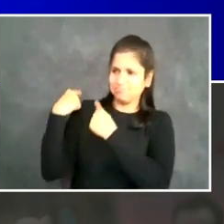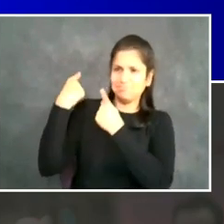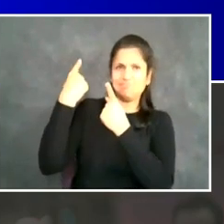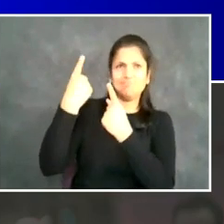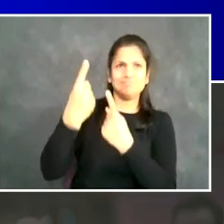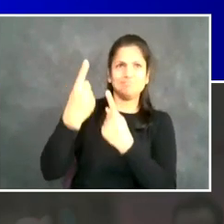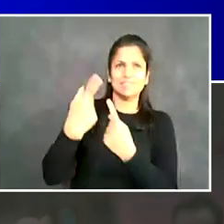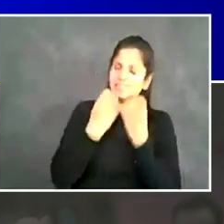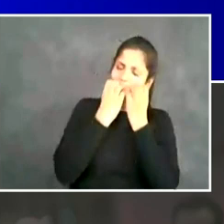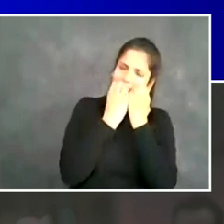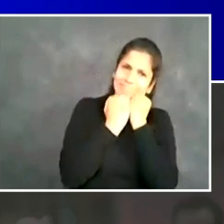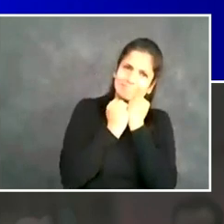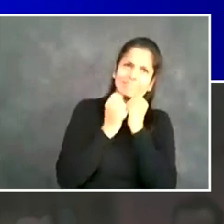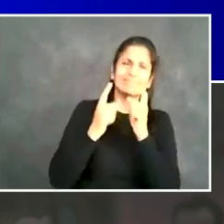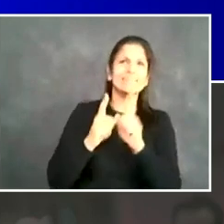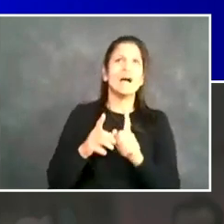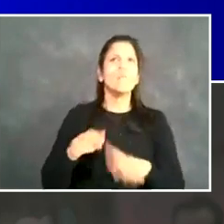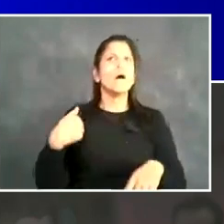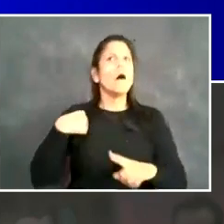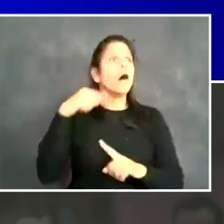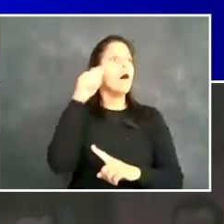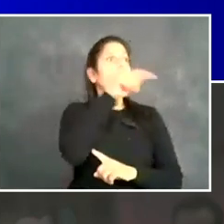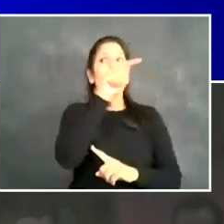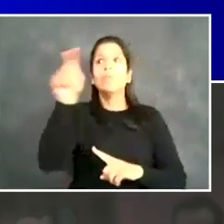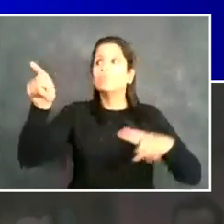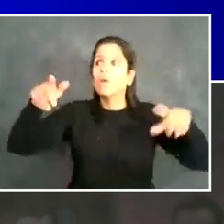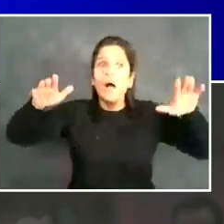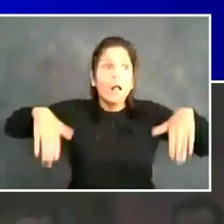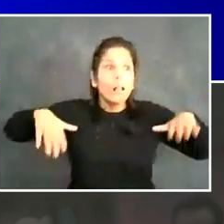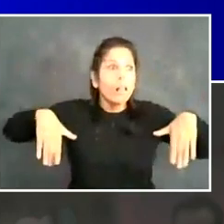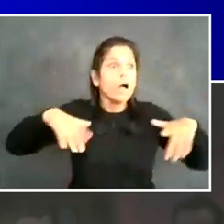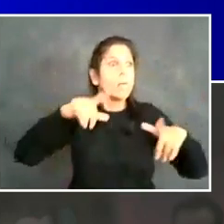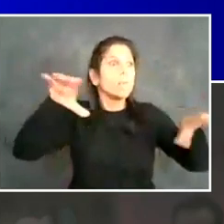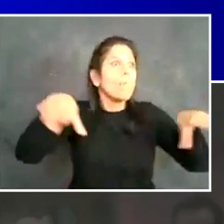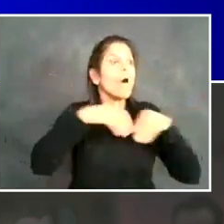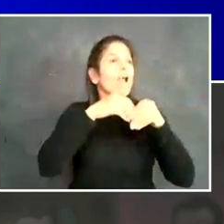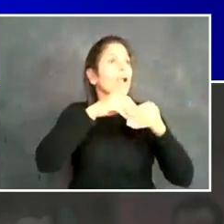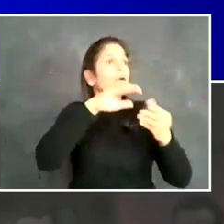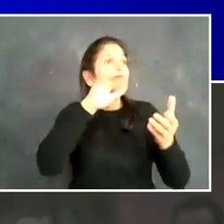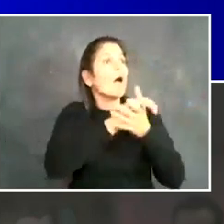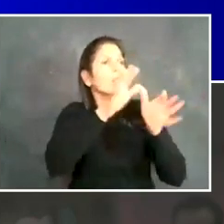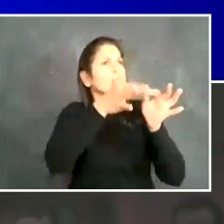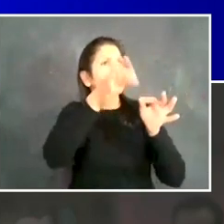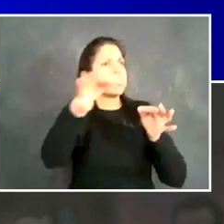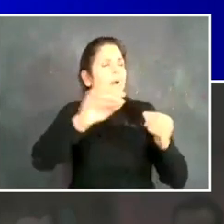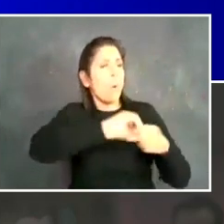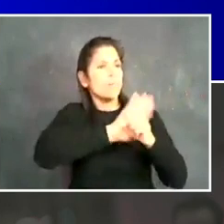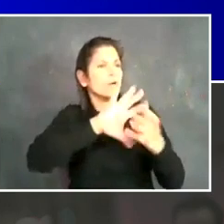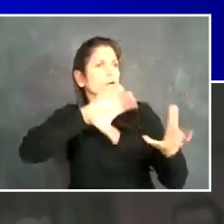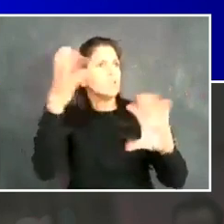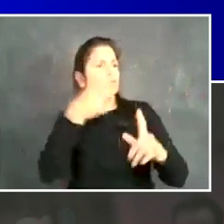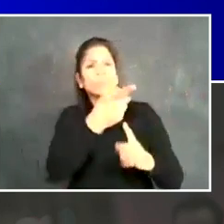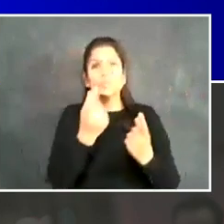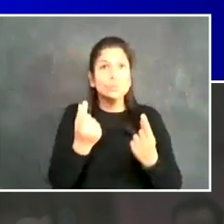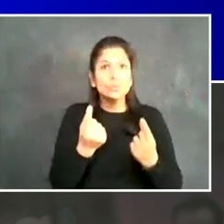HOW IT FRAMES OUR WHOLE LIVES. YET FOLKS HAVEN'T BEEN ABLE TO GET MARRIED IN THESE LAST